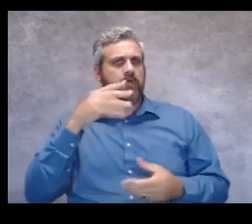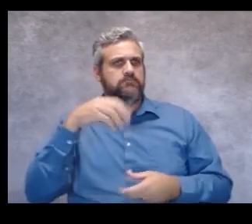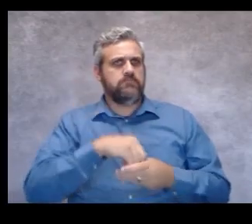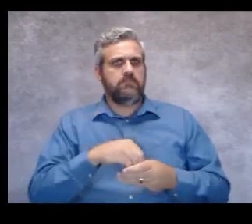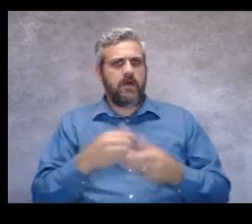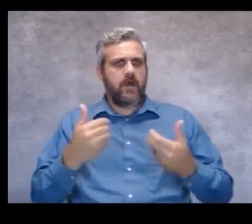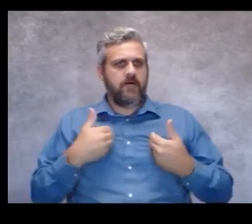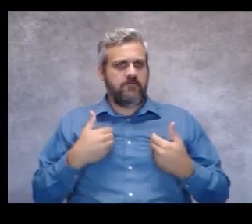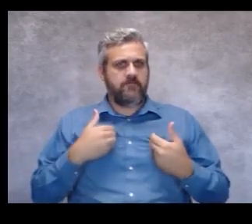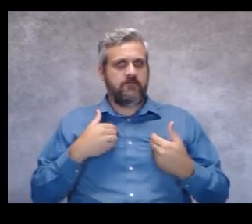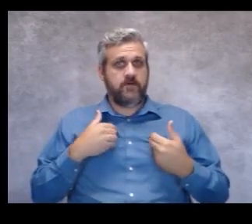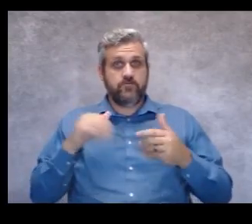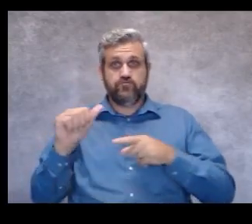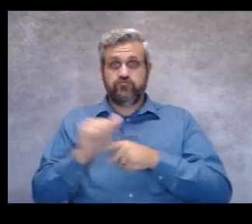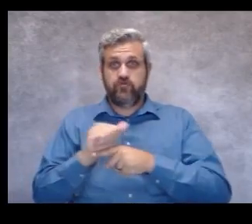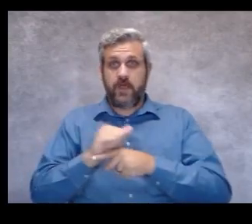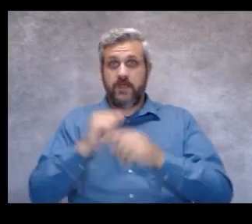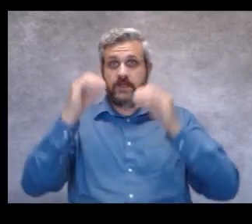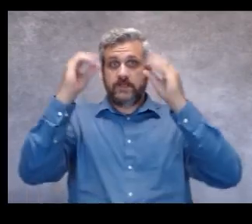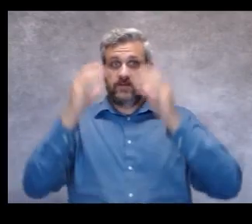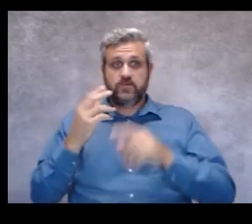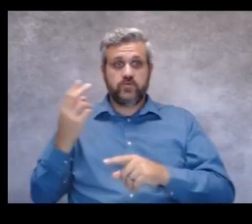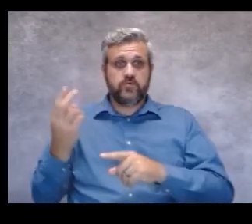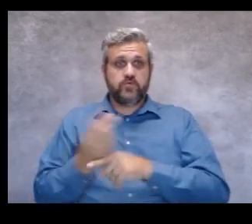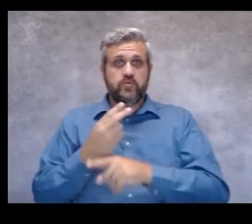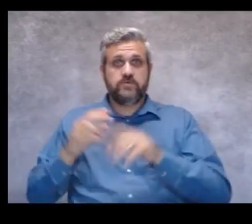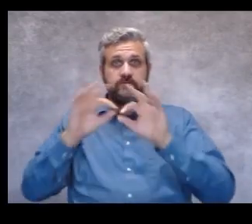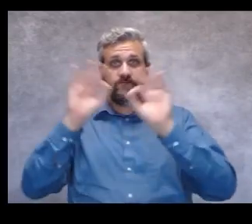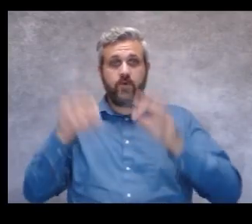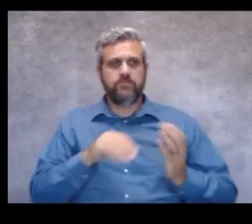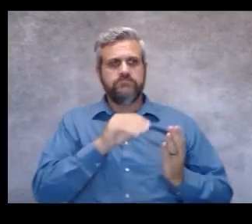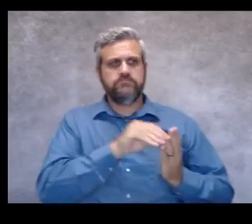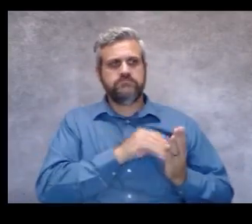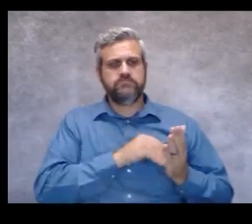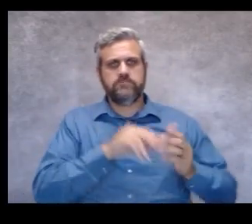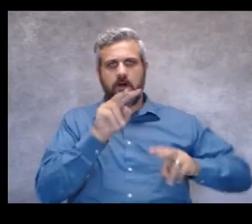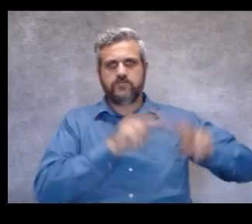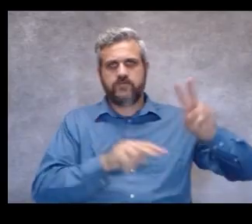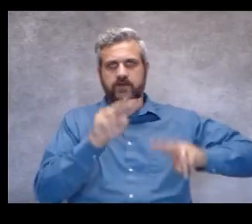might also train teachers on how to use jot down forms for observations or other